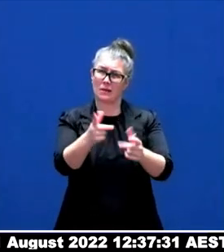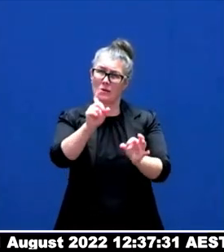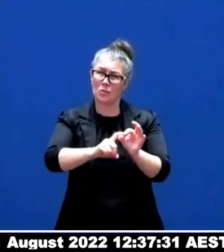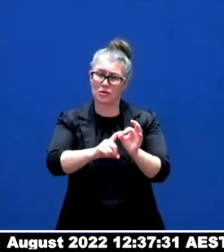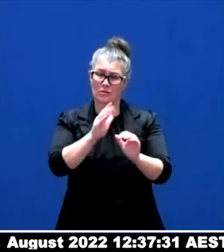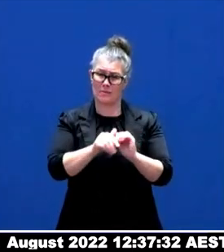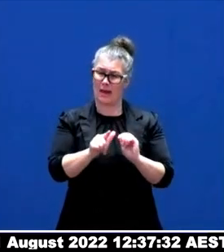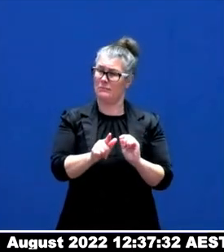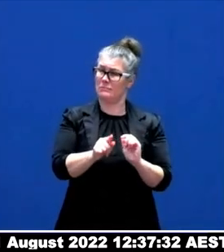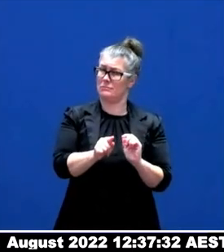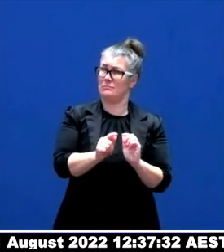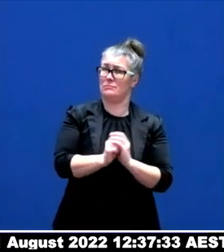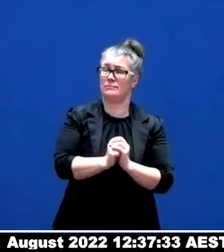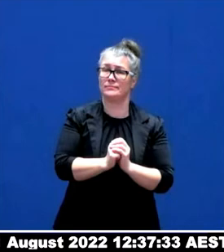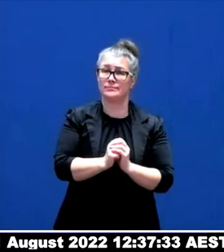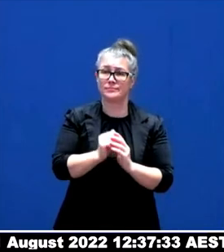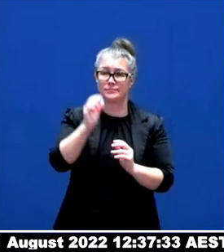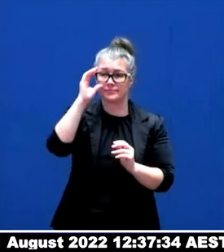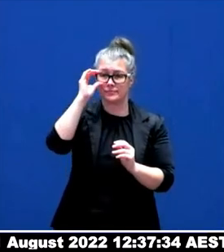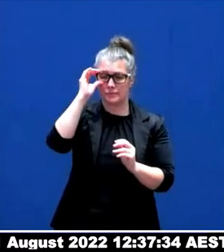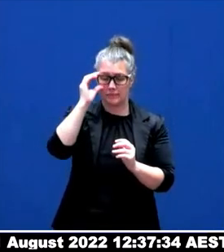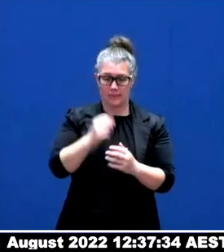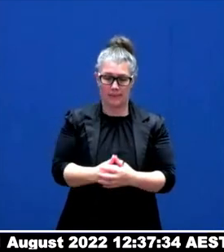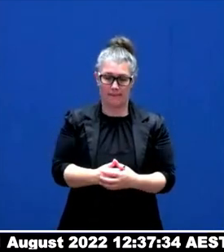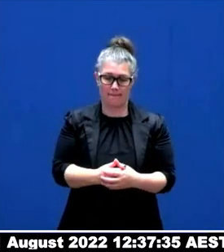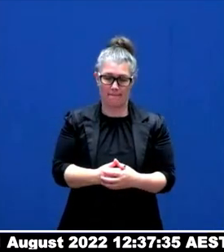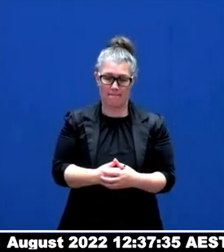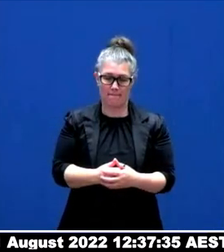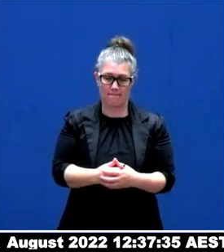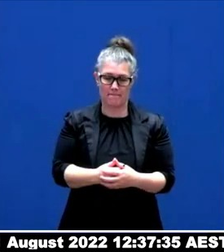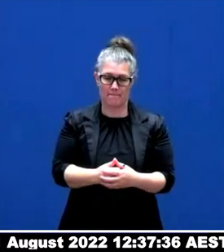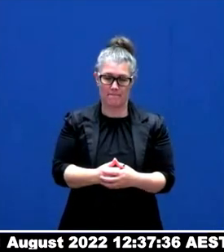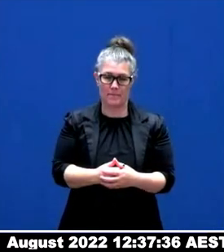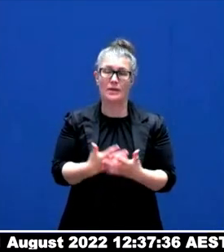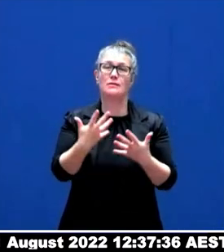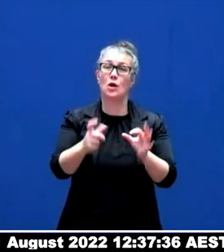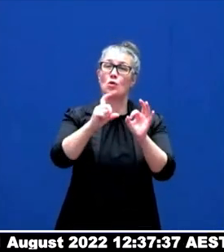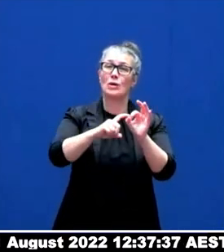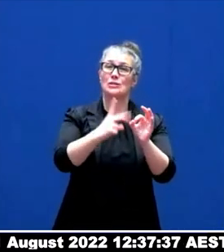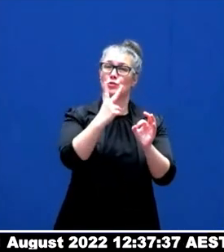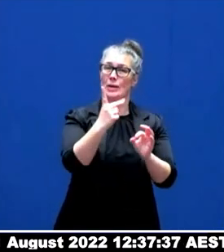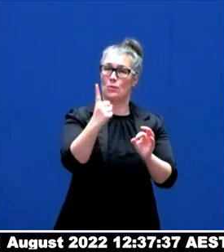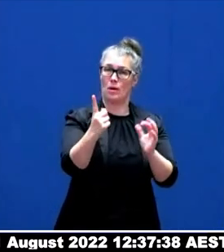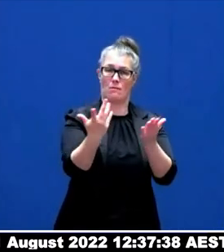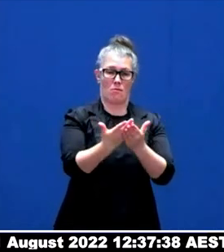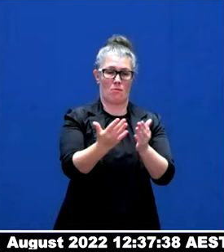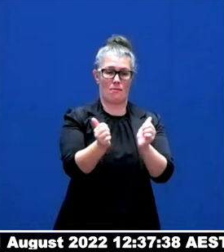draw your attention to the questions we asked you for question 21. This is page three4 of the statement.